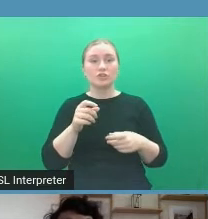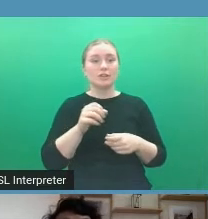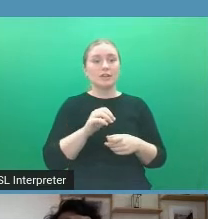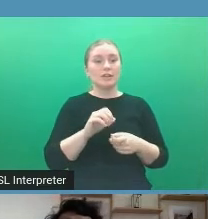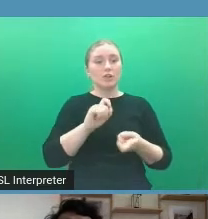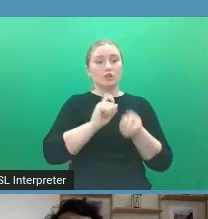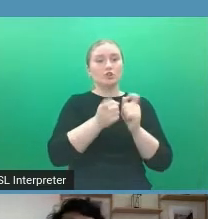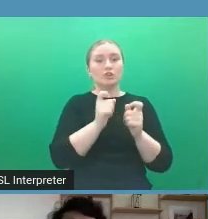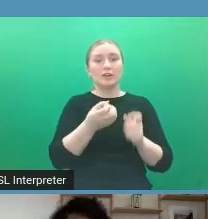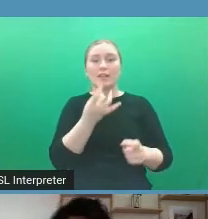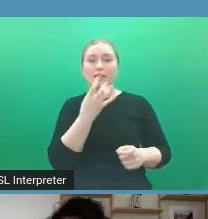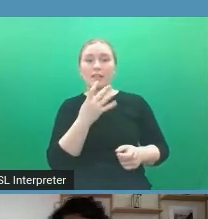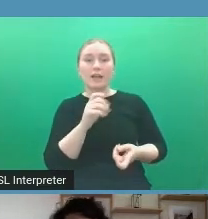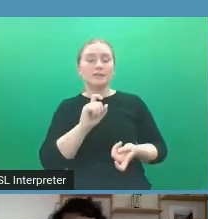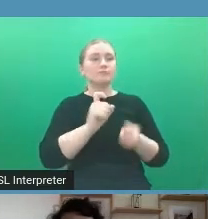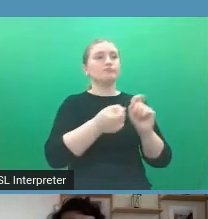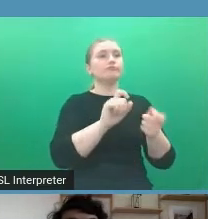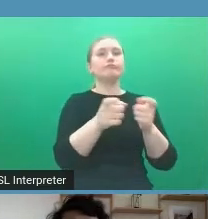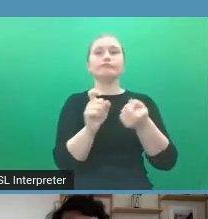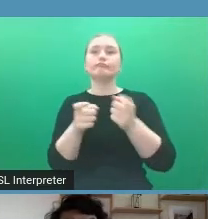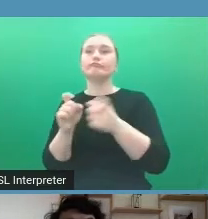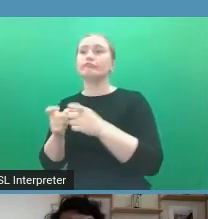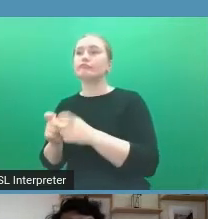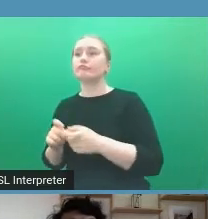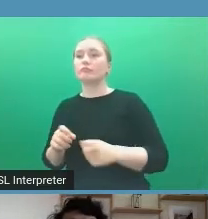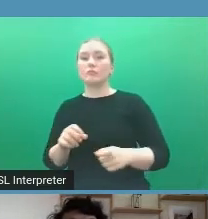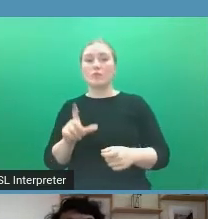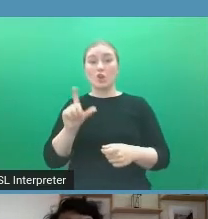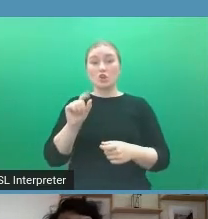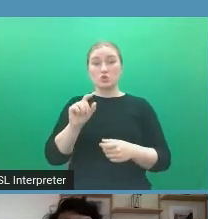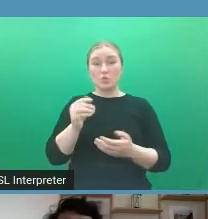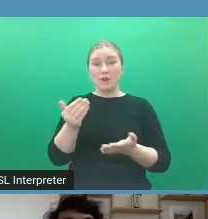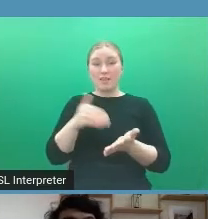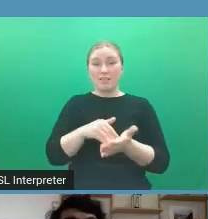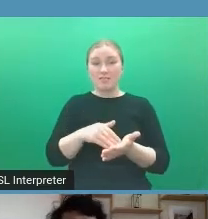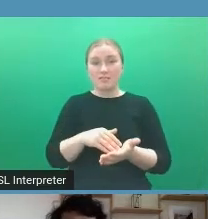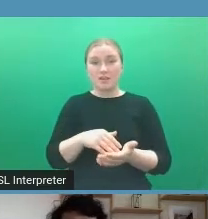we gave with them. This was not a twenty thousand dollar project or anything like that. It was a a